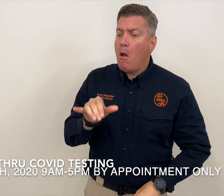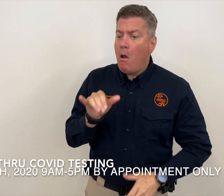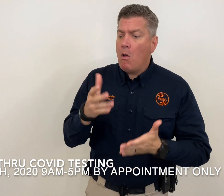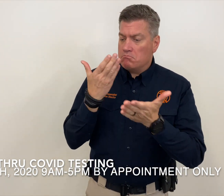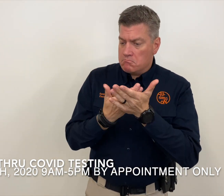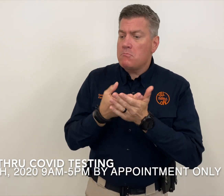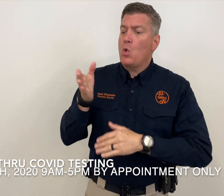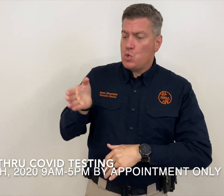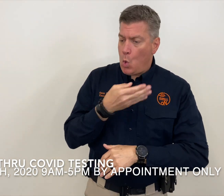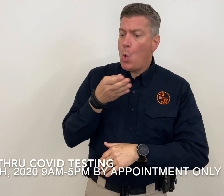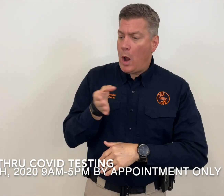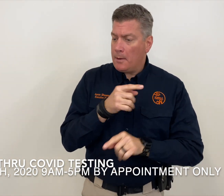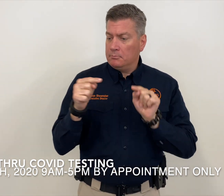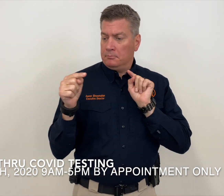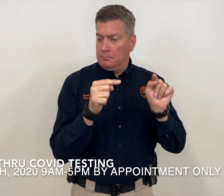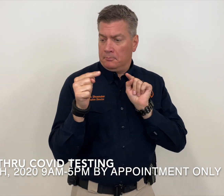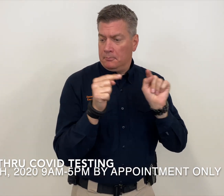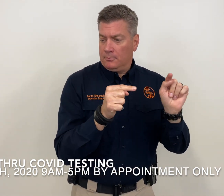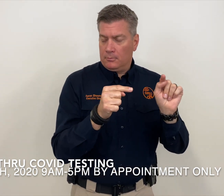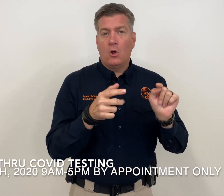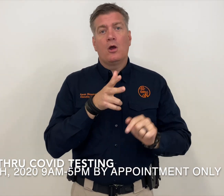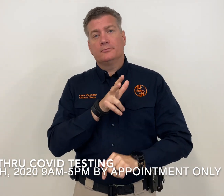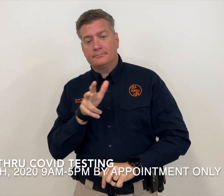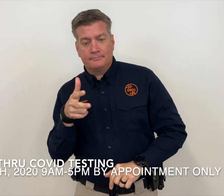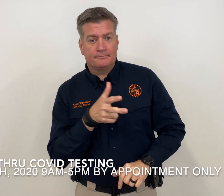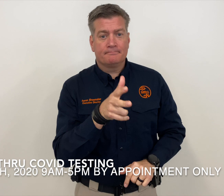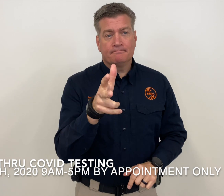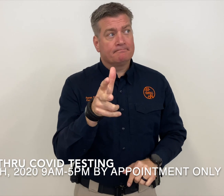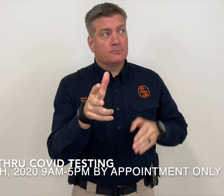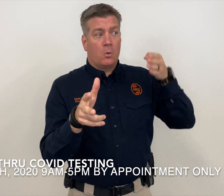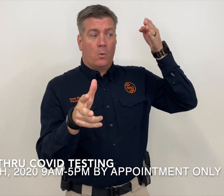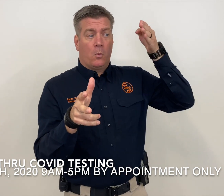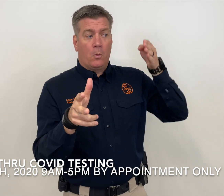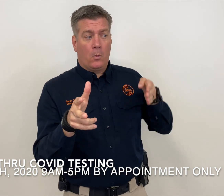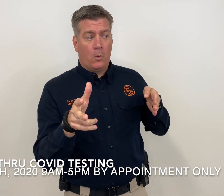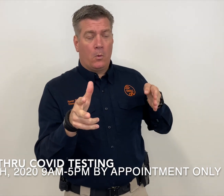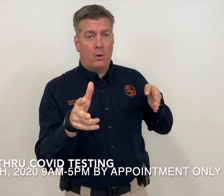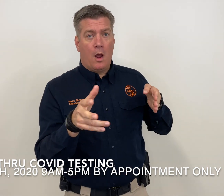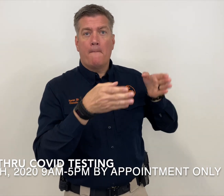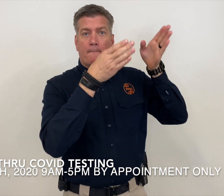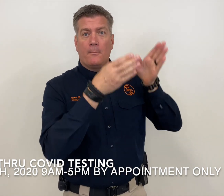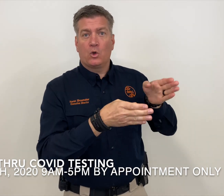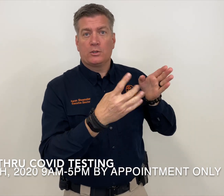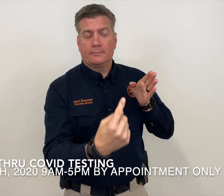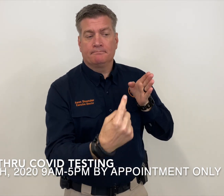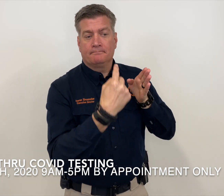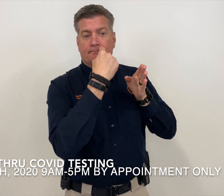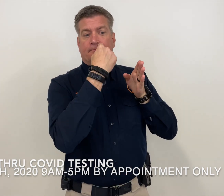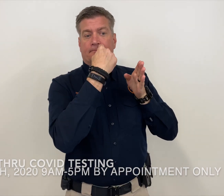be directed by site personnel where to go, when it's time, roll down your window